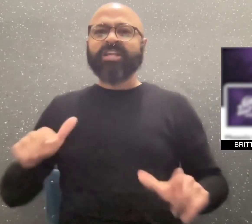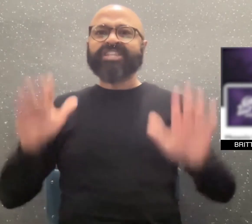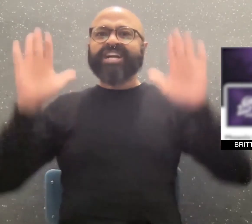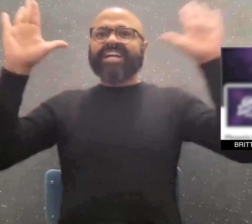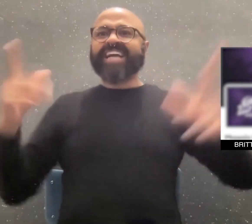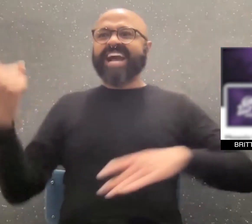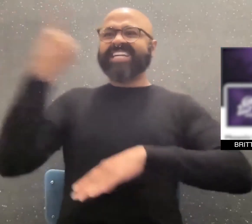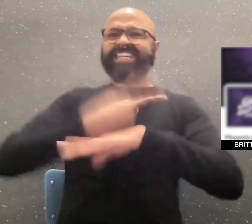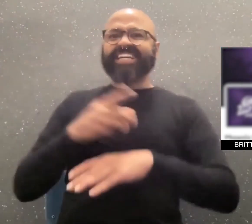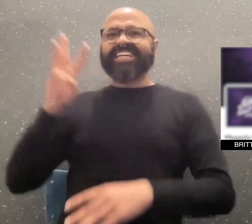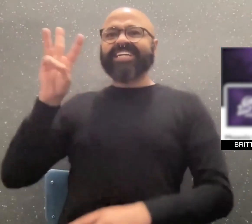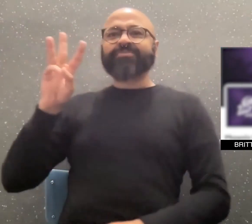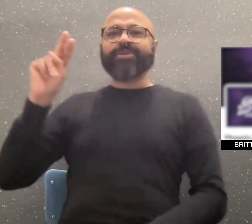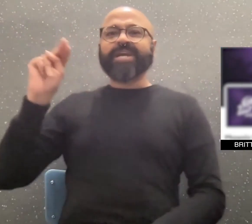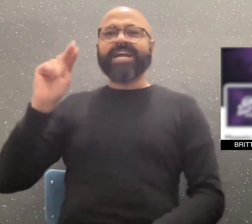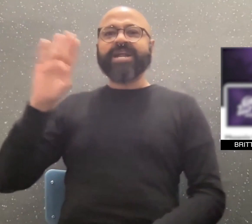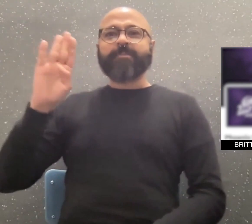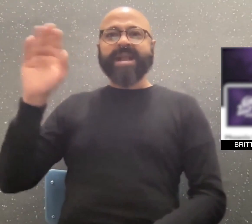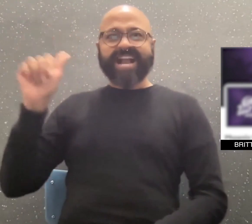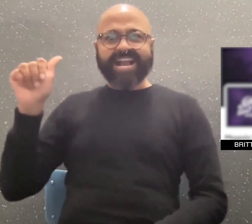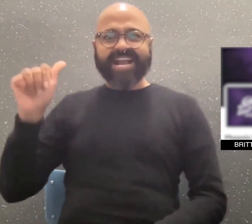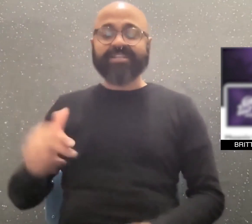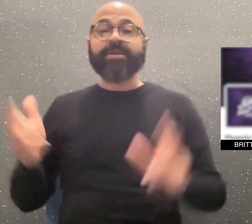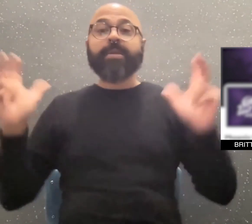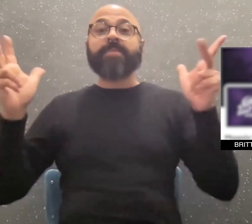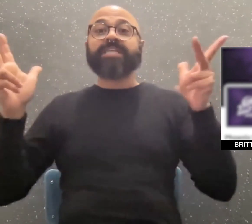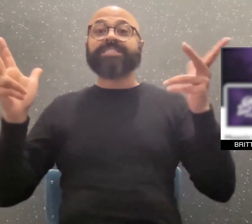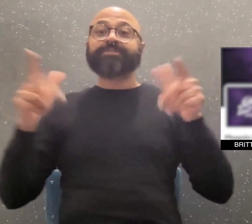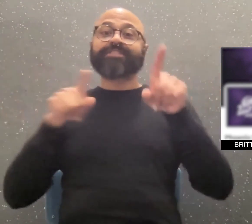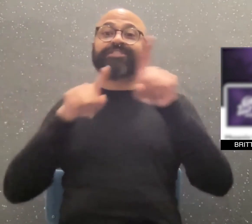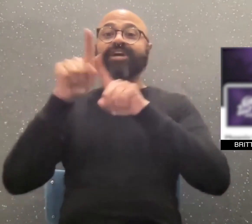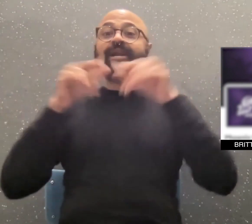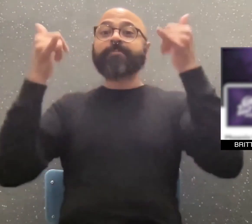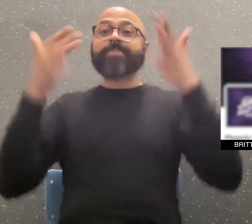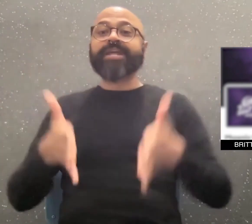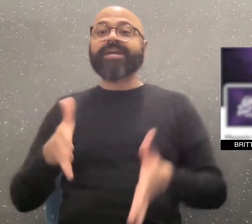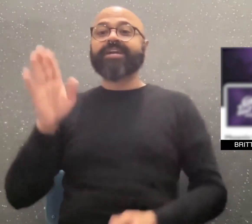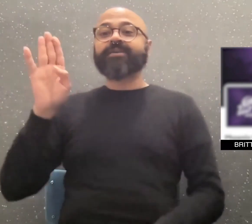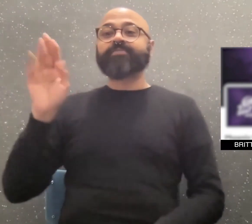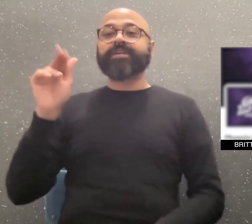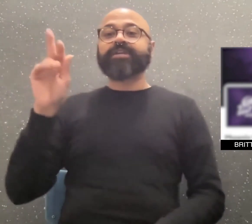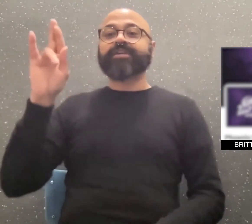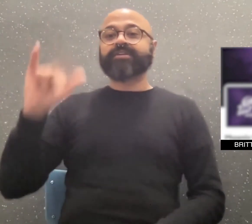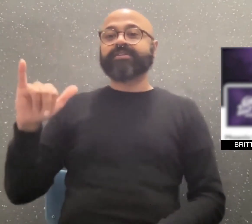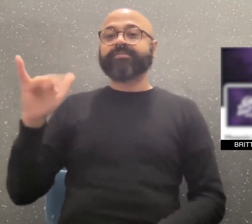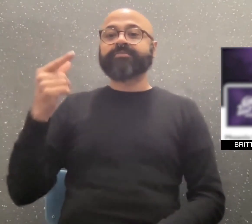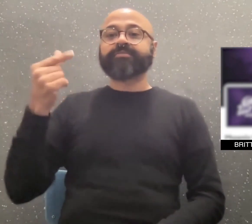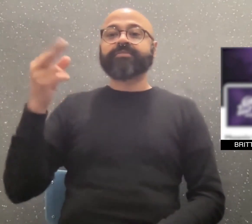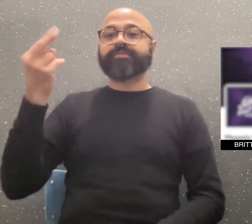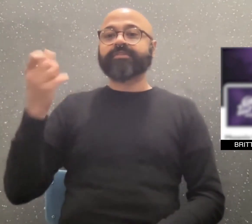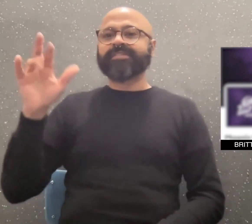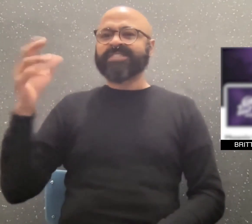it's a great day in the WNBA star basketball player Brittney Griner is back on the court